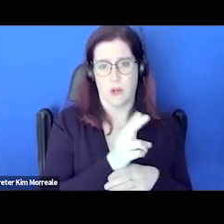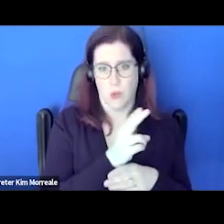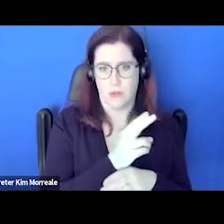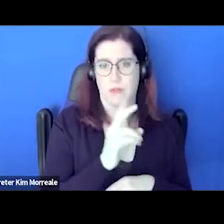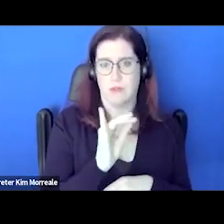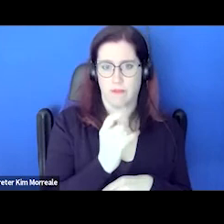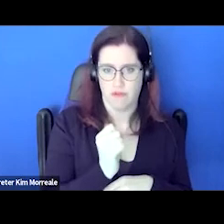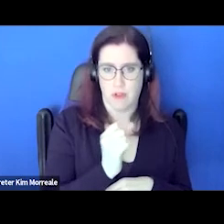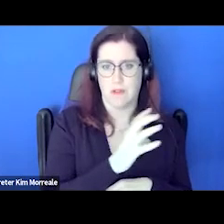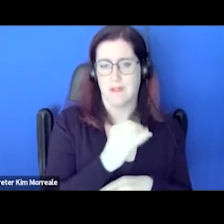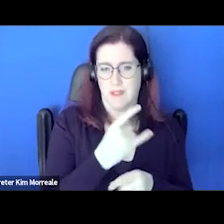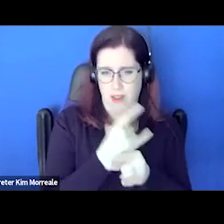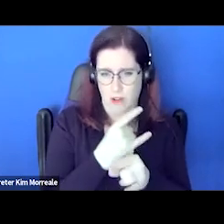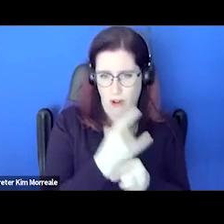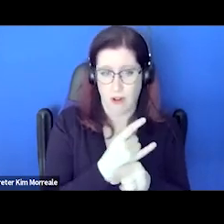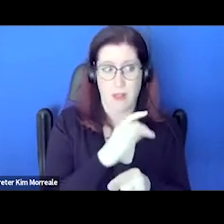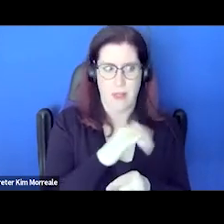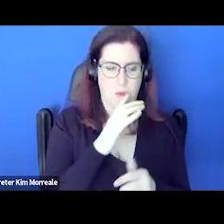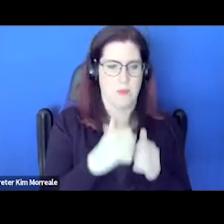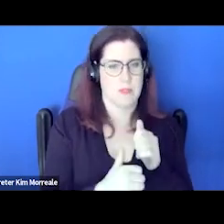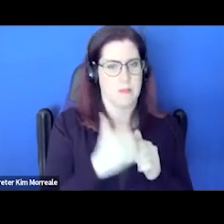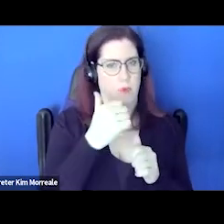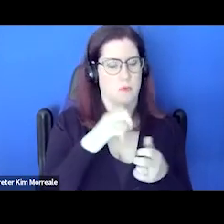was the most difficult part of this case.